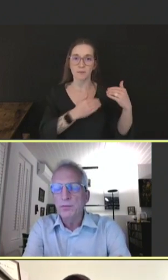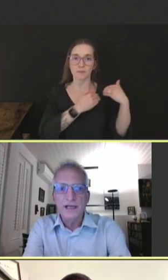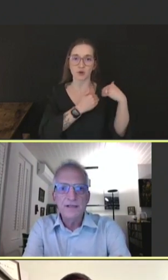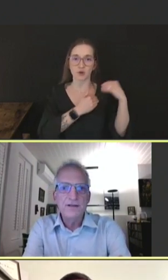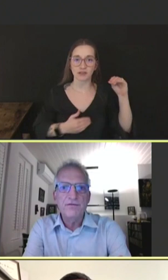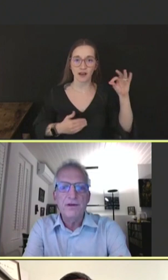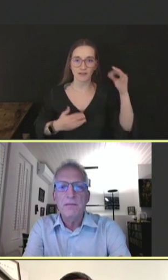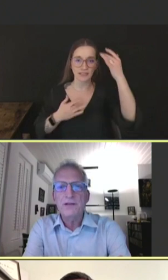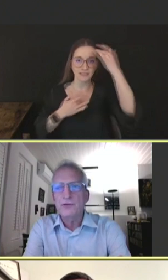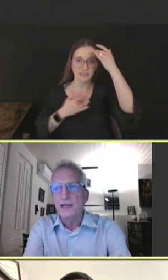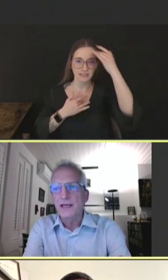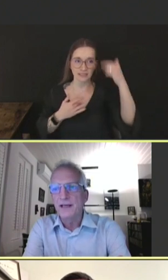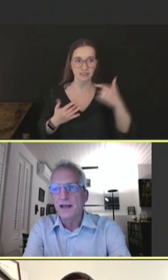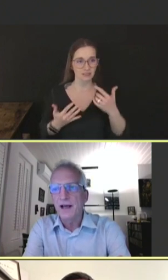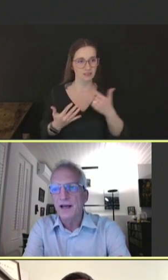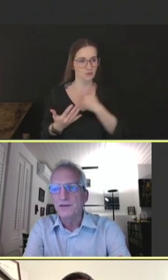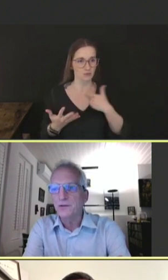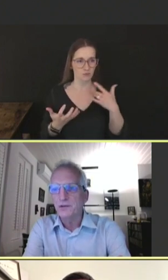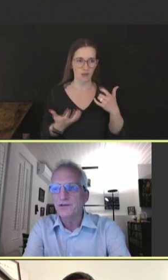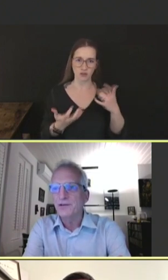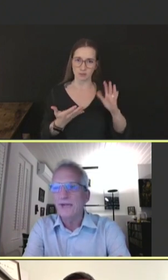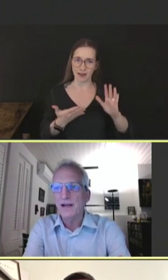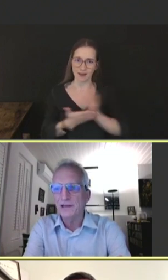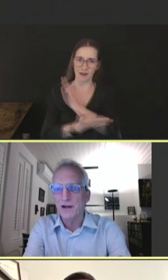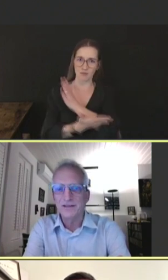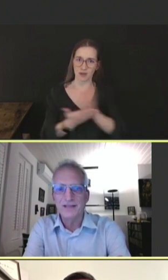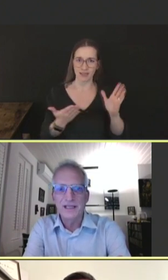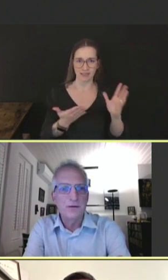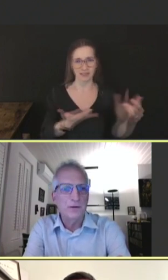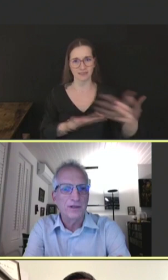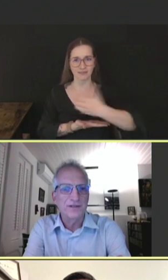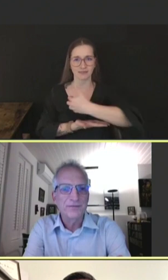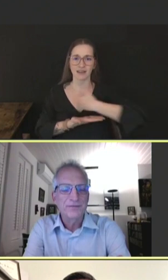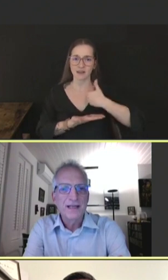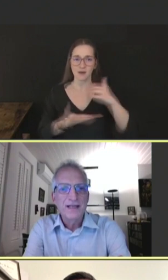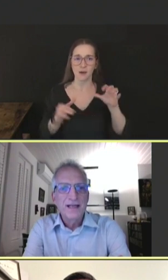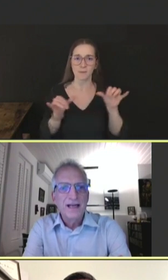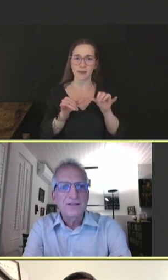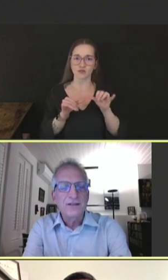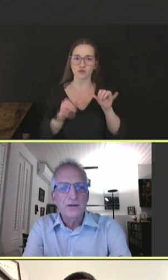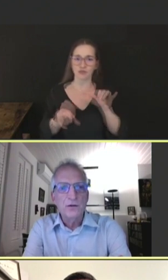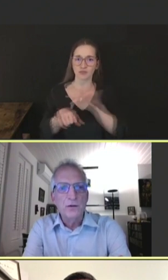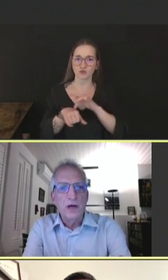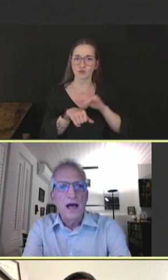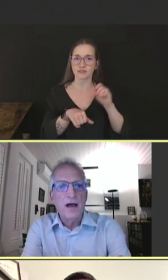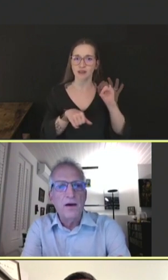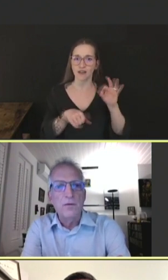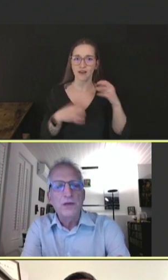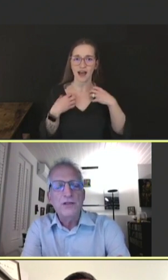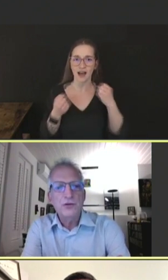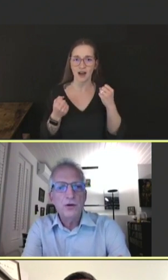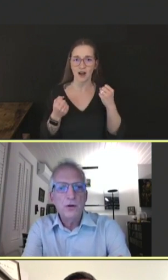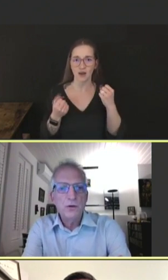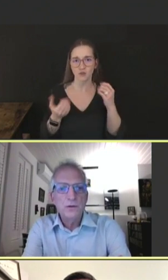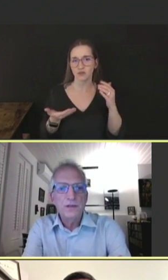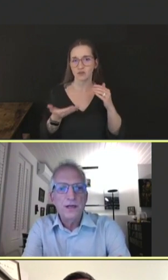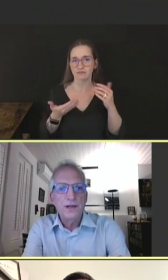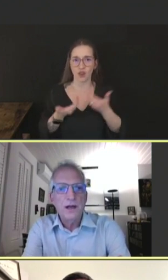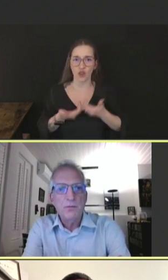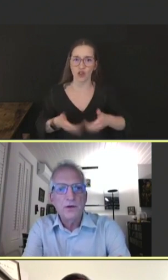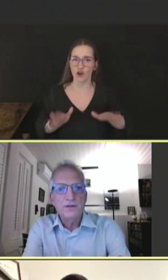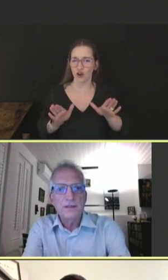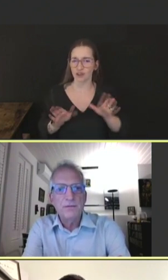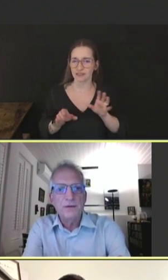comprehensive in measuring sources of health loss in the world. And so, we chose a number of symptom